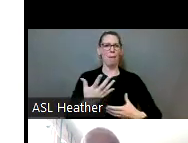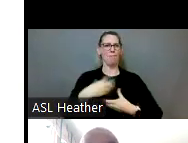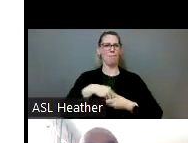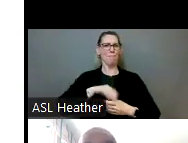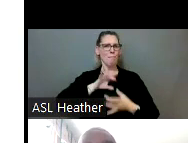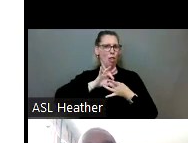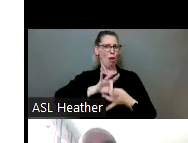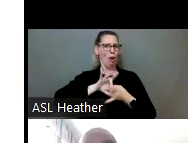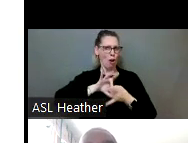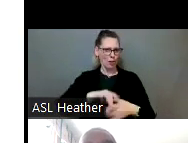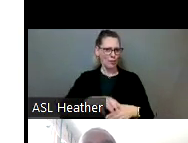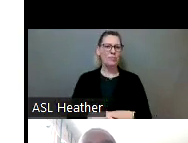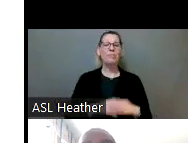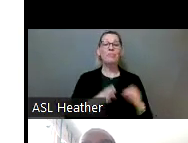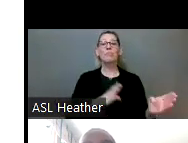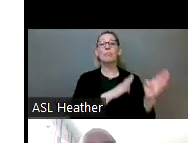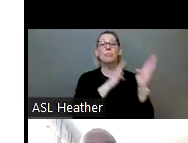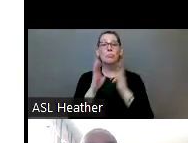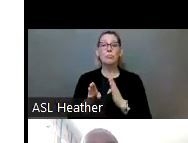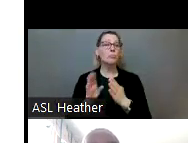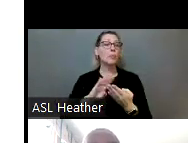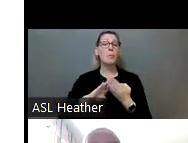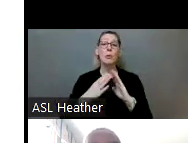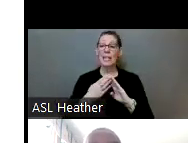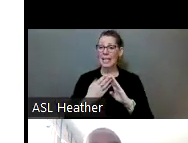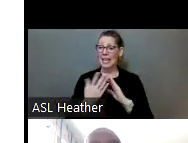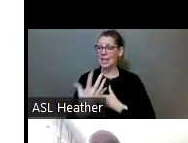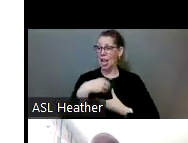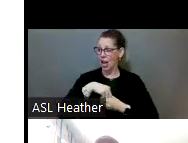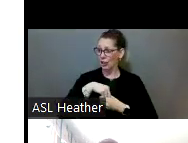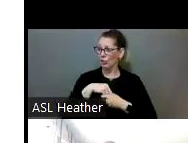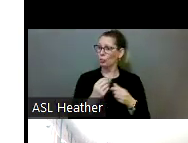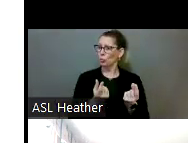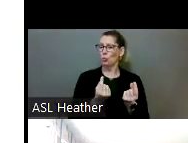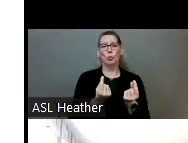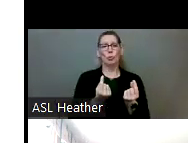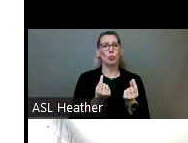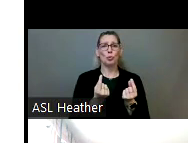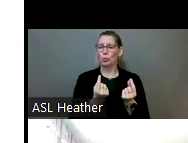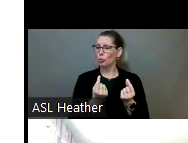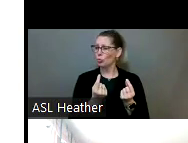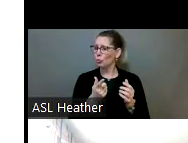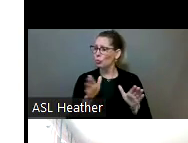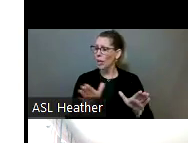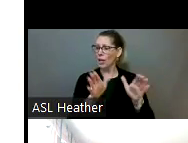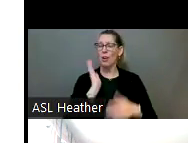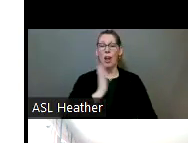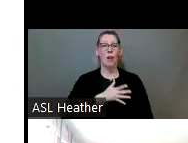then community engagement. What are we doing to engage our parents throughout the year,